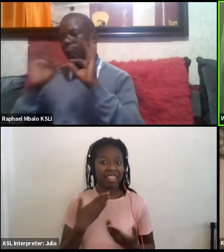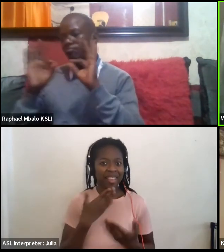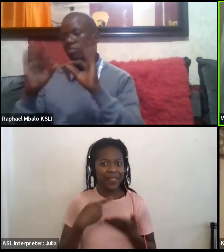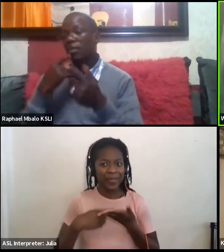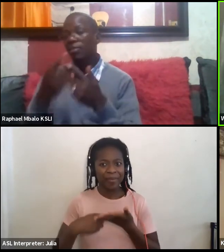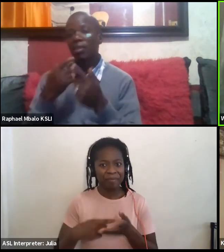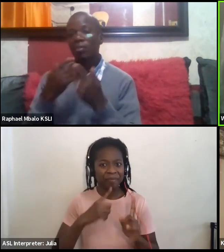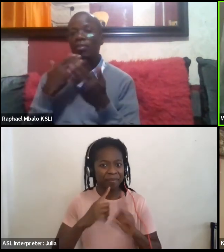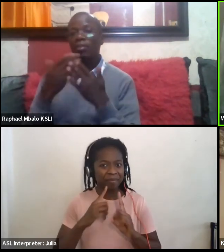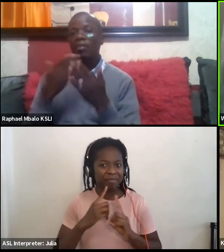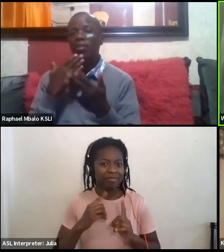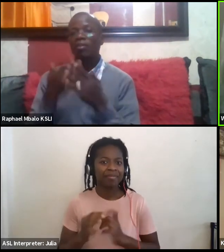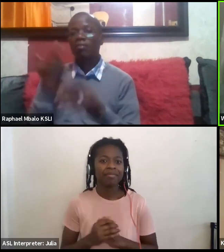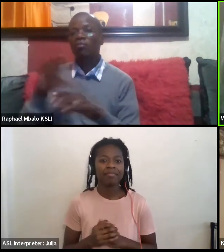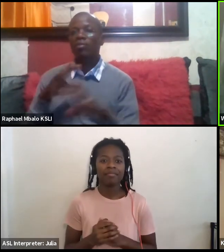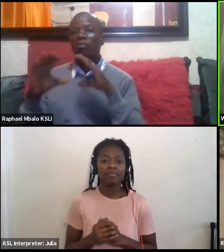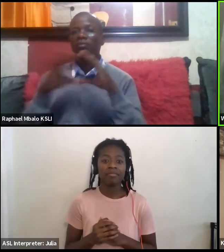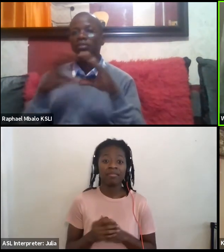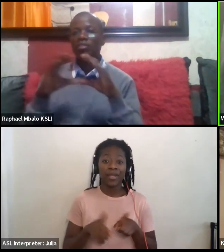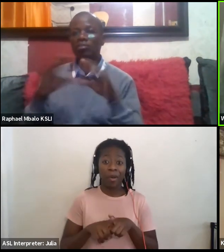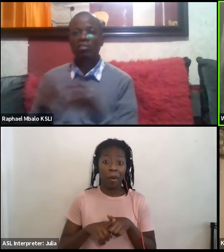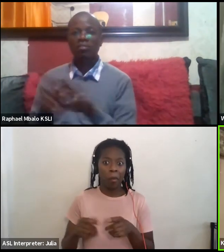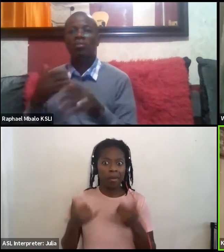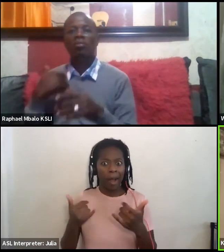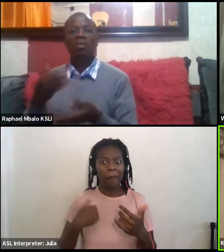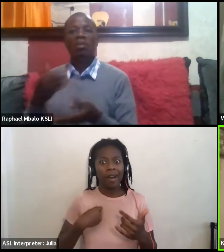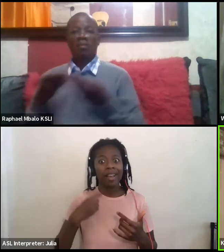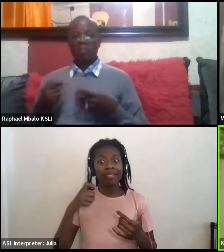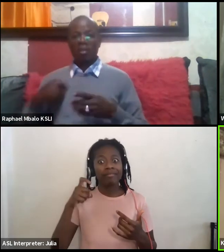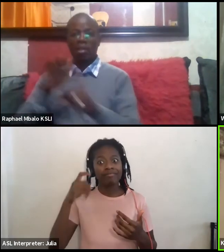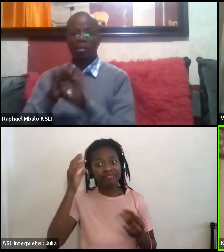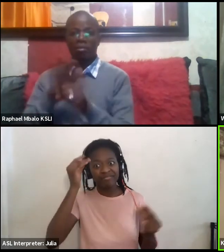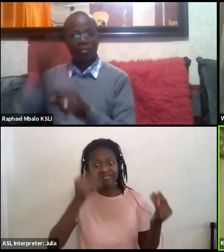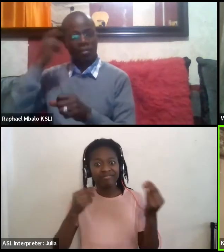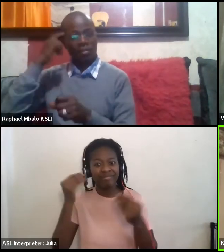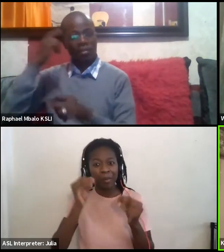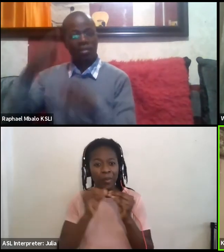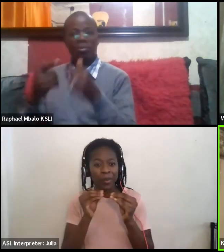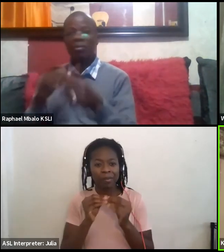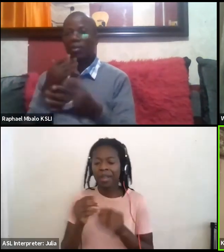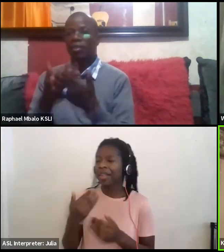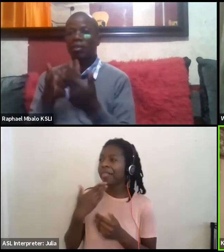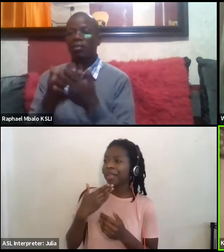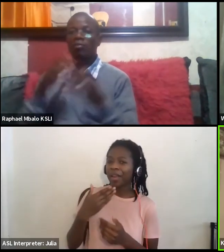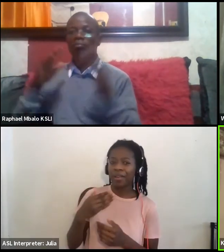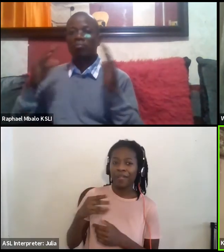It's also given me a lot to think about. (both laugh) Thank you so much Wanjiku for taking time on your Monday evening,